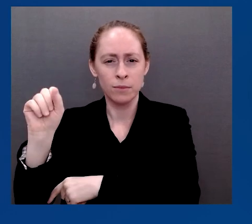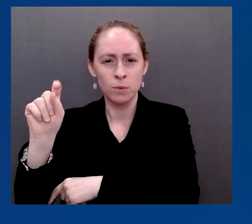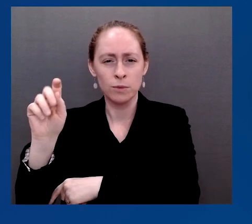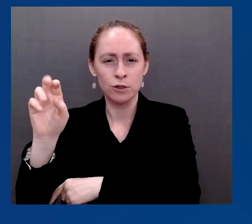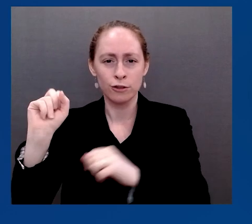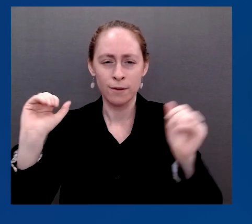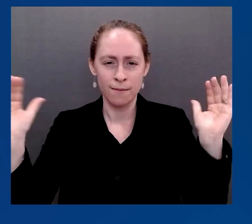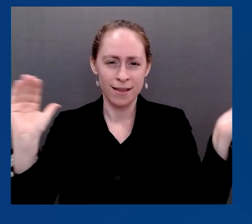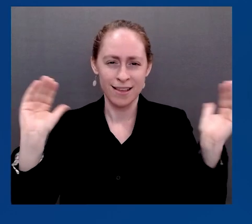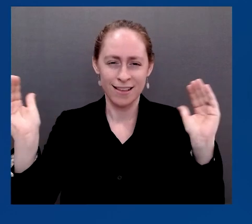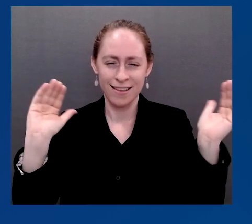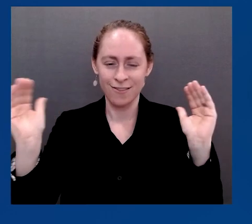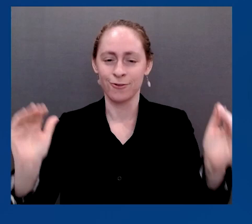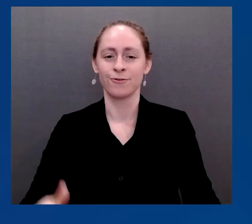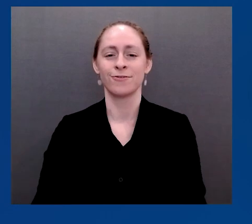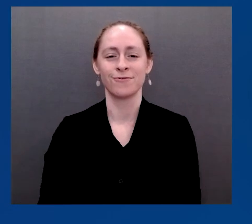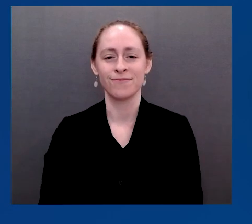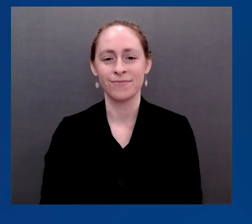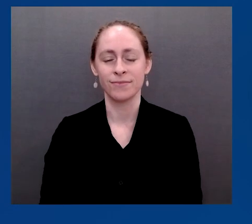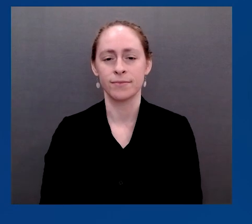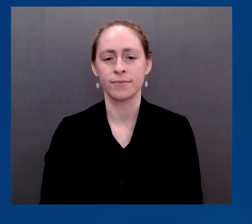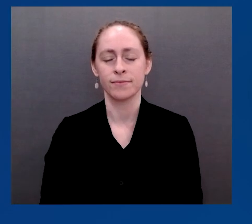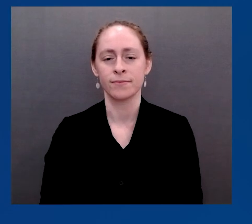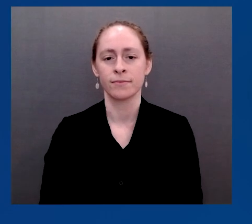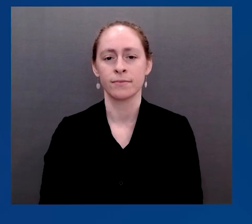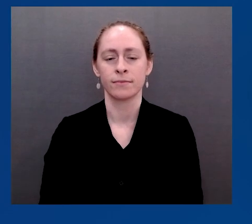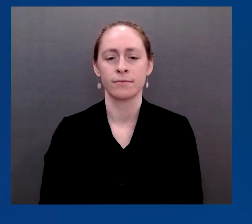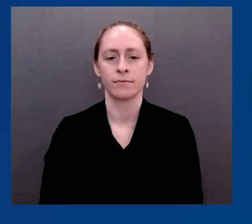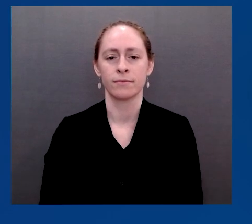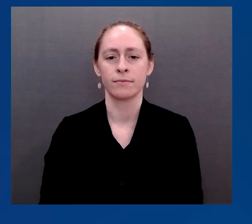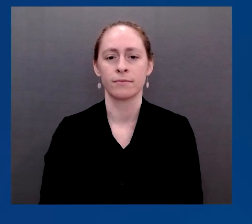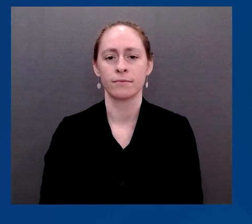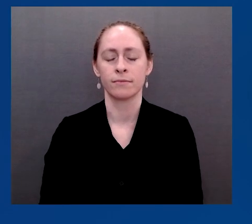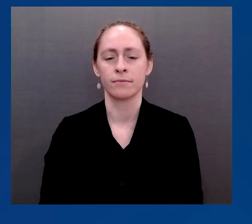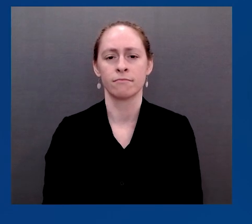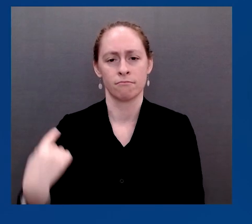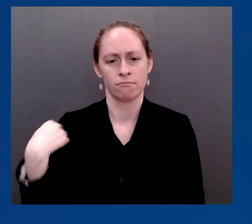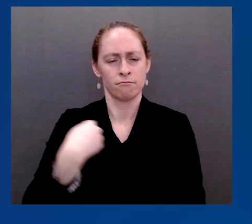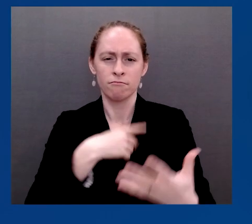and use the best available data to measure the progress we're making on getting people booster shots.